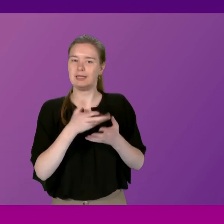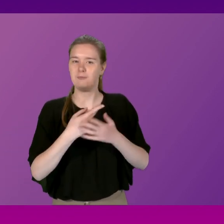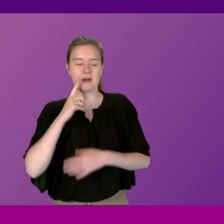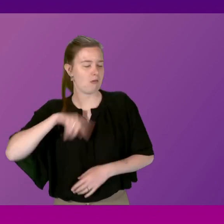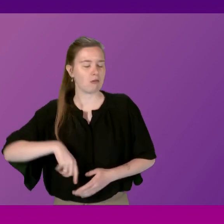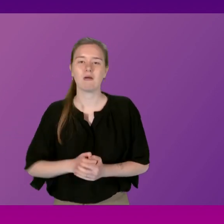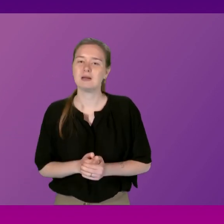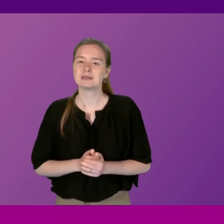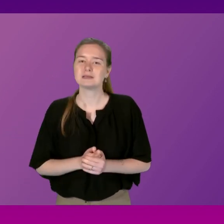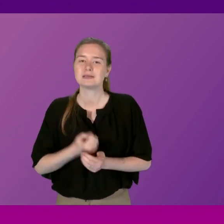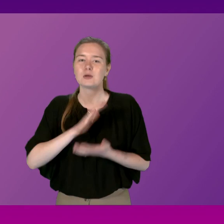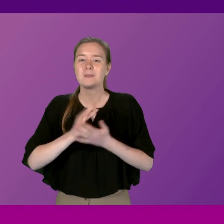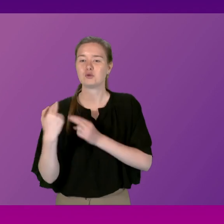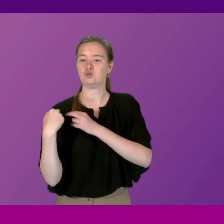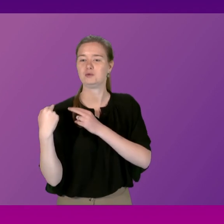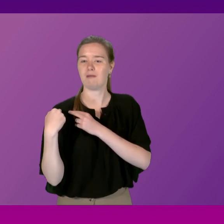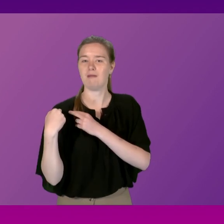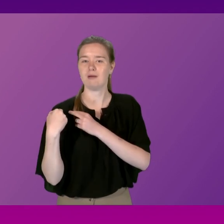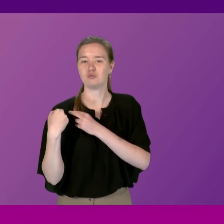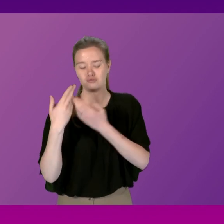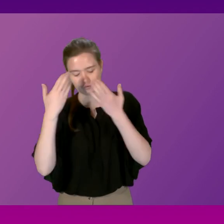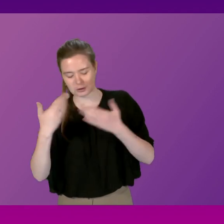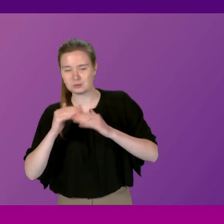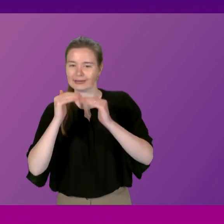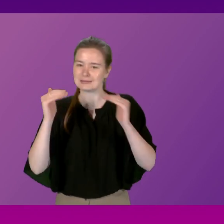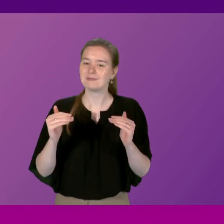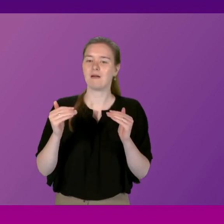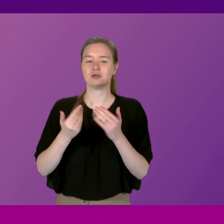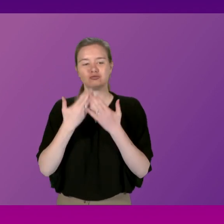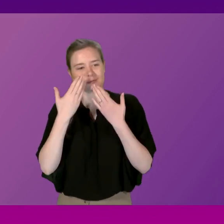It will force duty bearers to treat us with dignity, fairness and respect, creating a